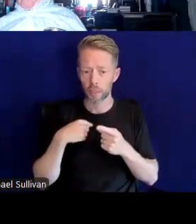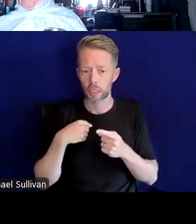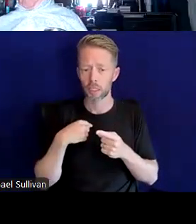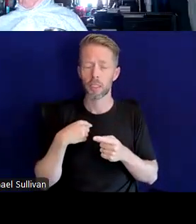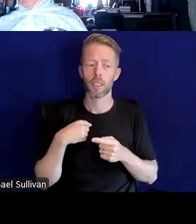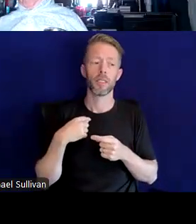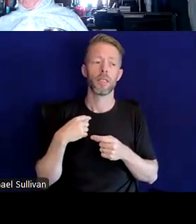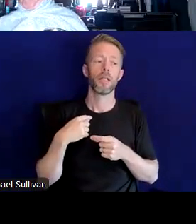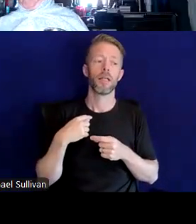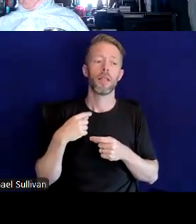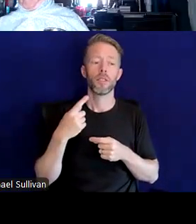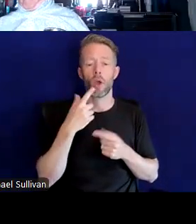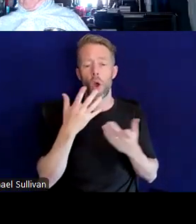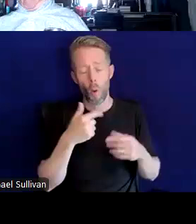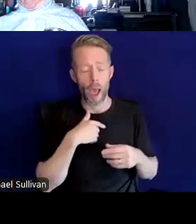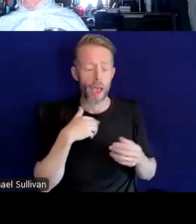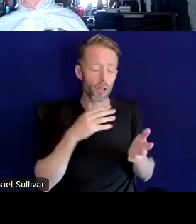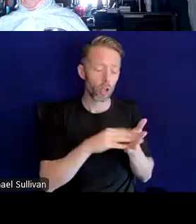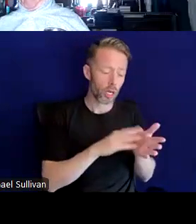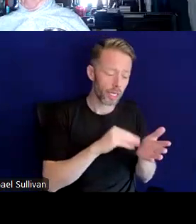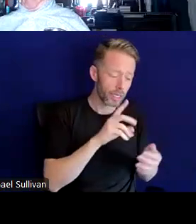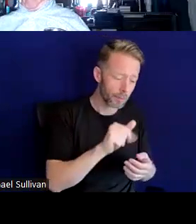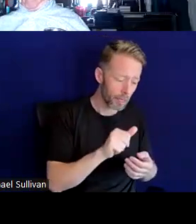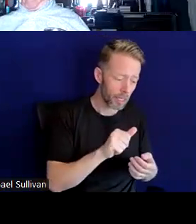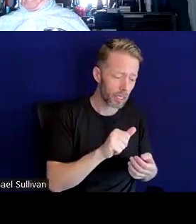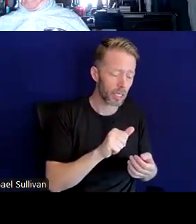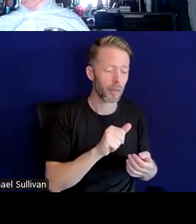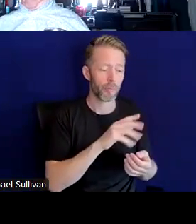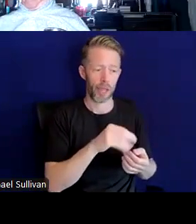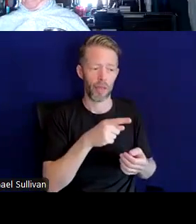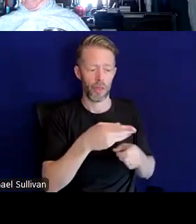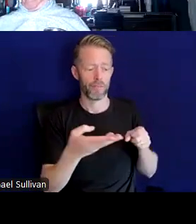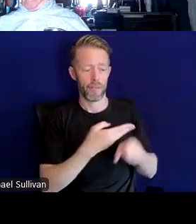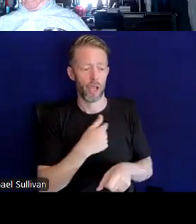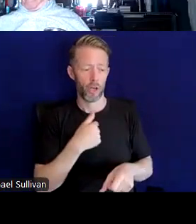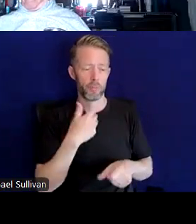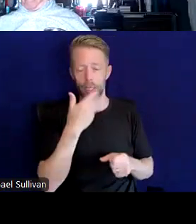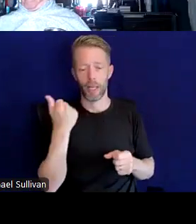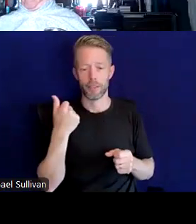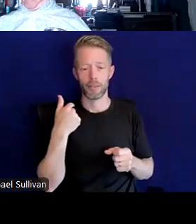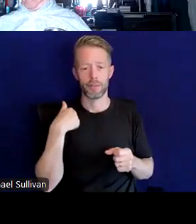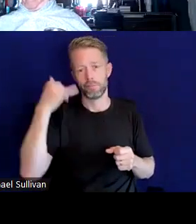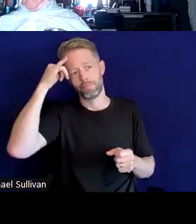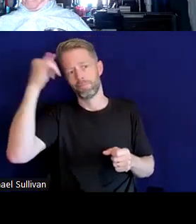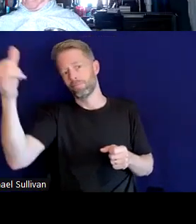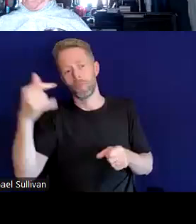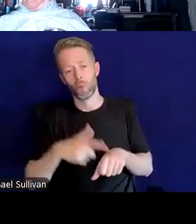a lot of people come to me saying I have a learning ing disability and they discharged me because it takes too long for me to learn. So